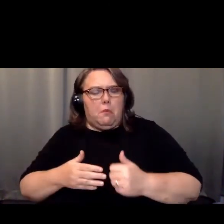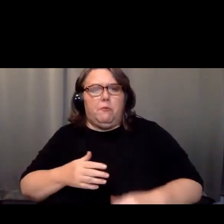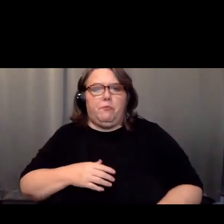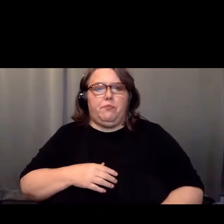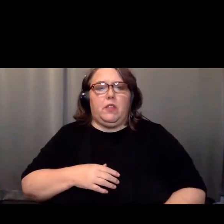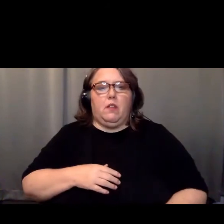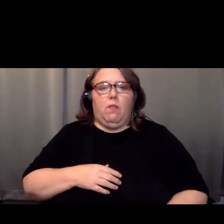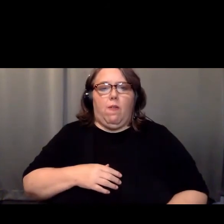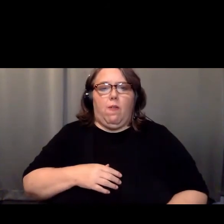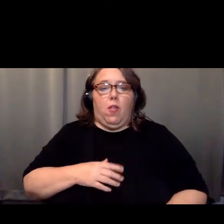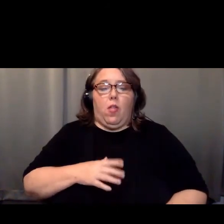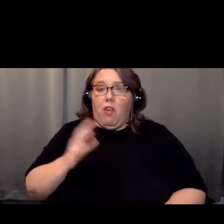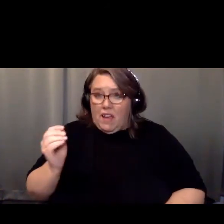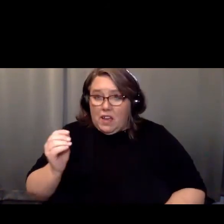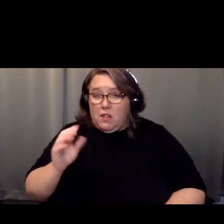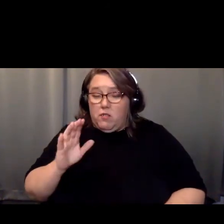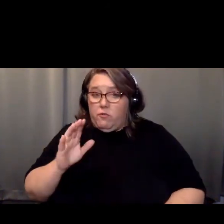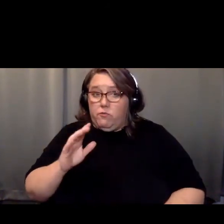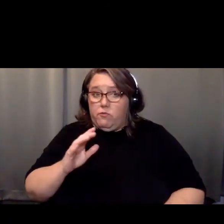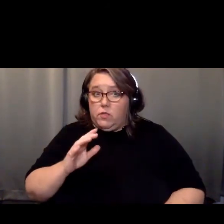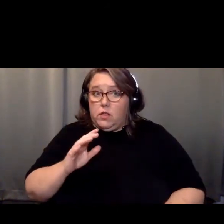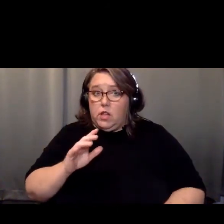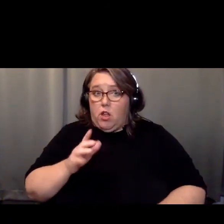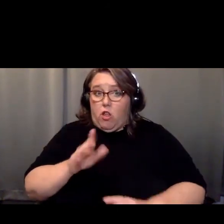at someone's previous employment history.